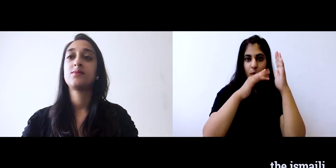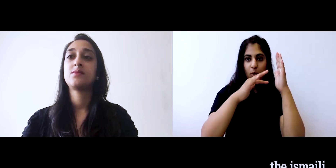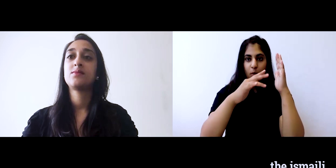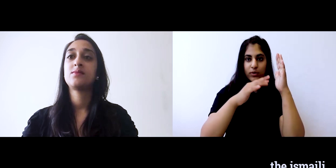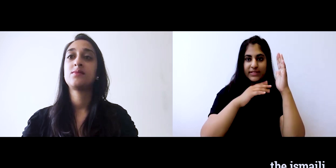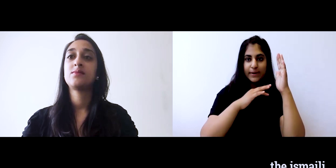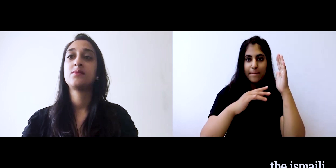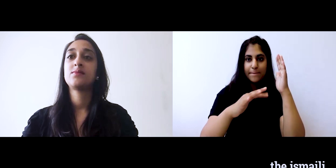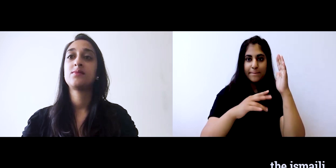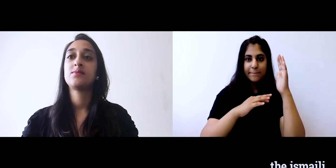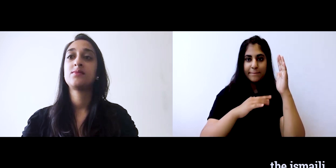Autumn